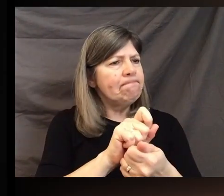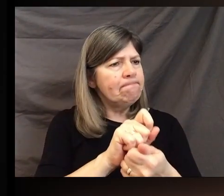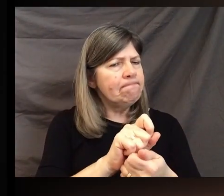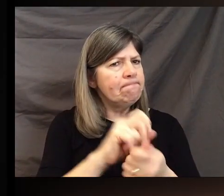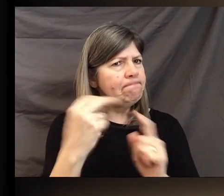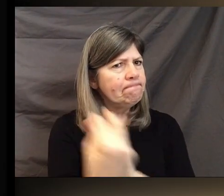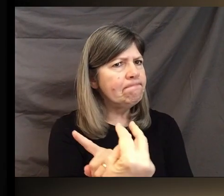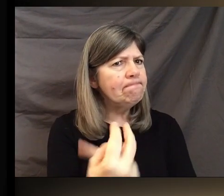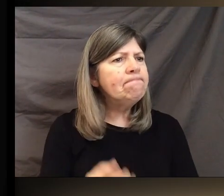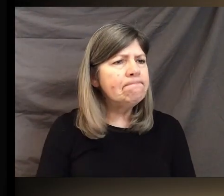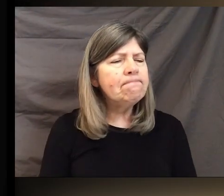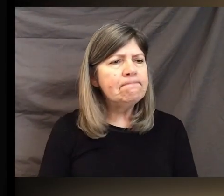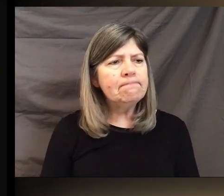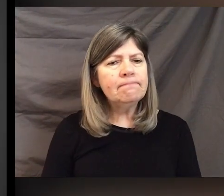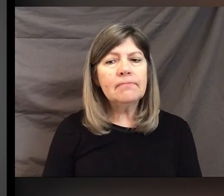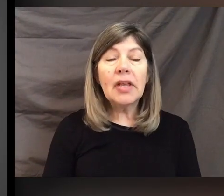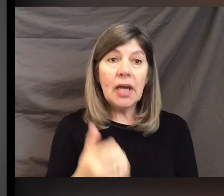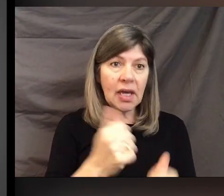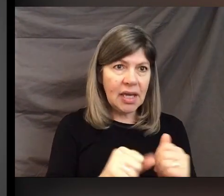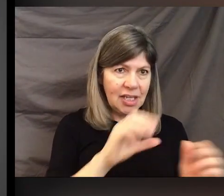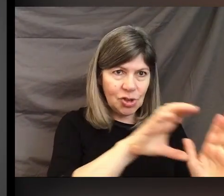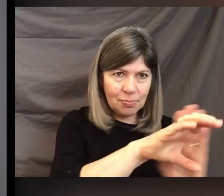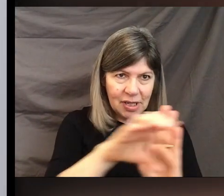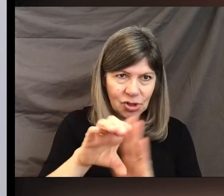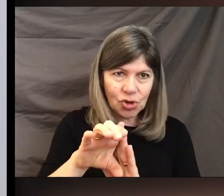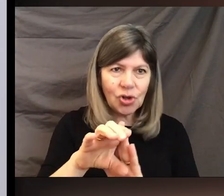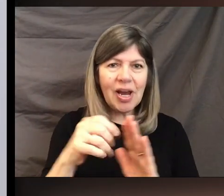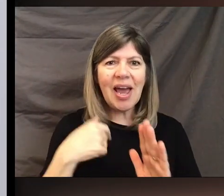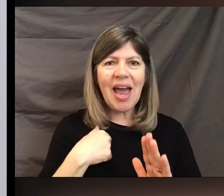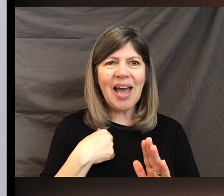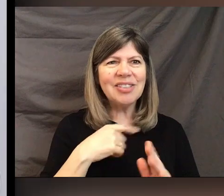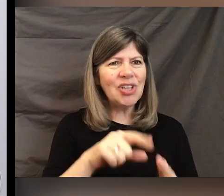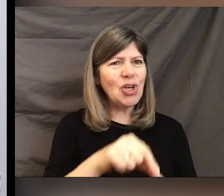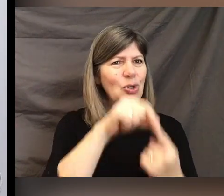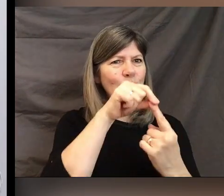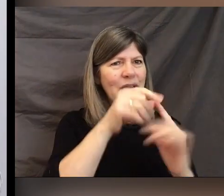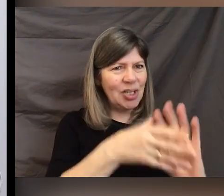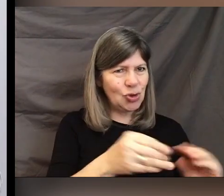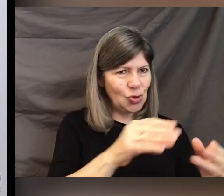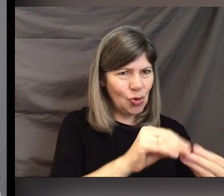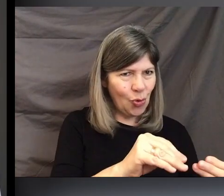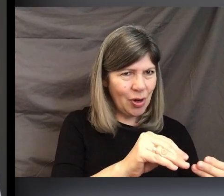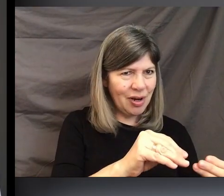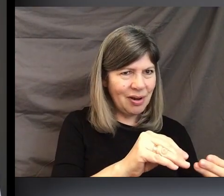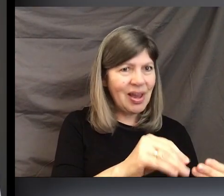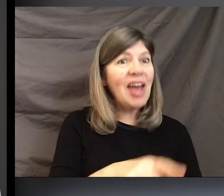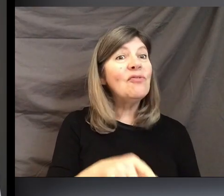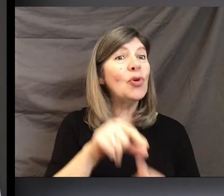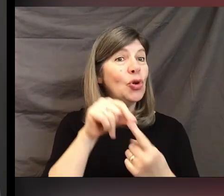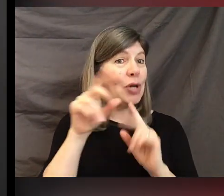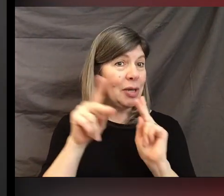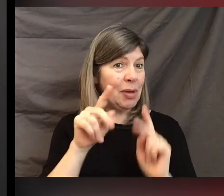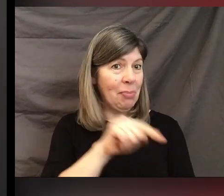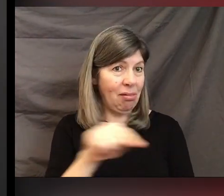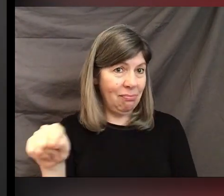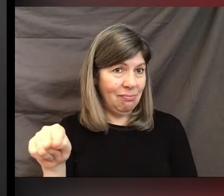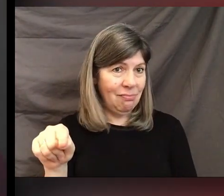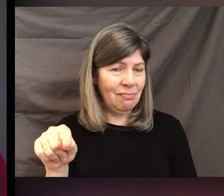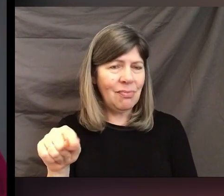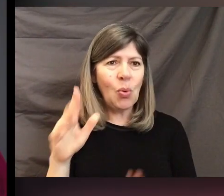Every portrait tells a story as unique as the individual being portrayed. And that's exactly what we hope you take away from this exhibit.